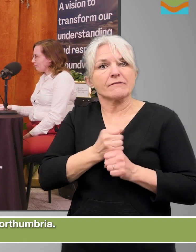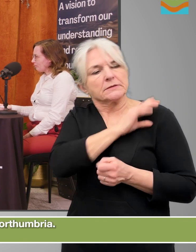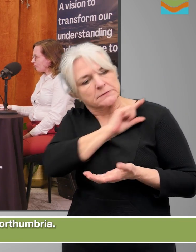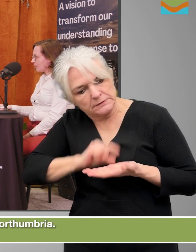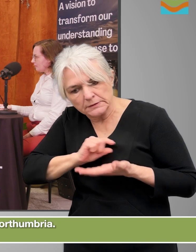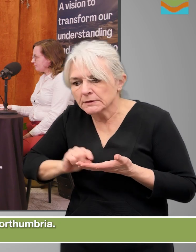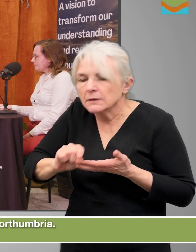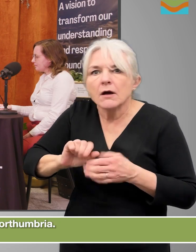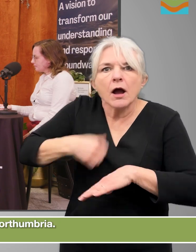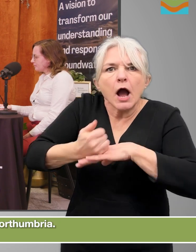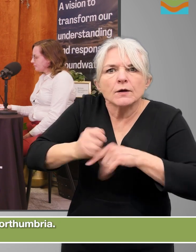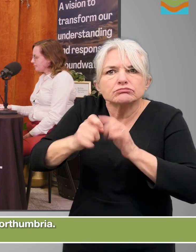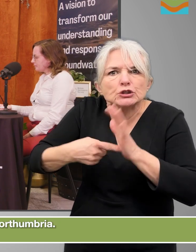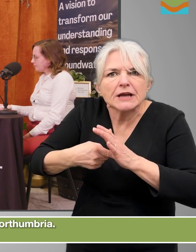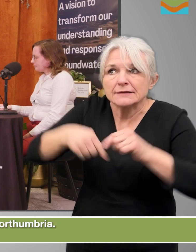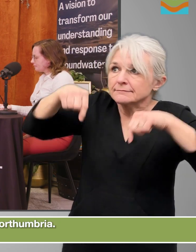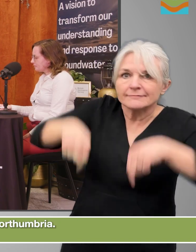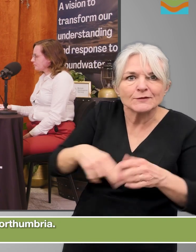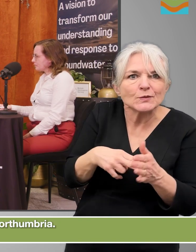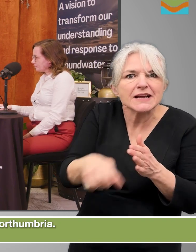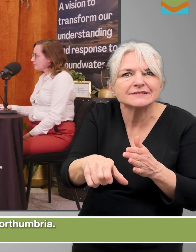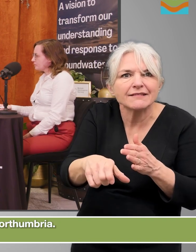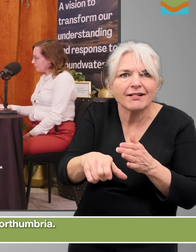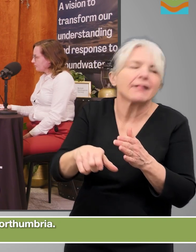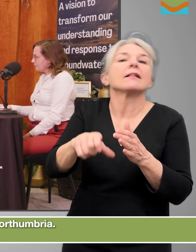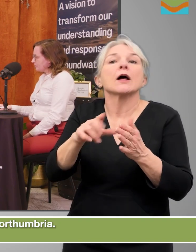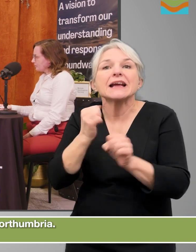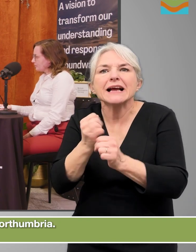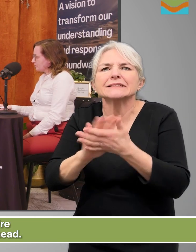come from Project Groundwater Northumbria. And firstly